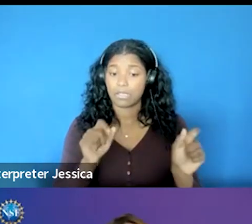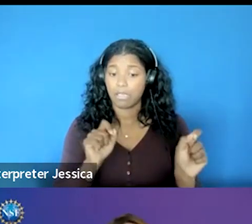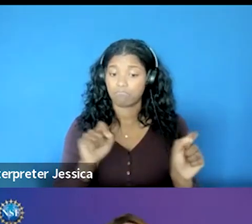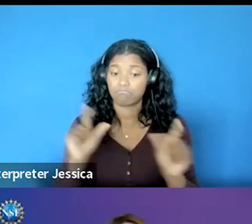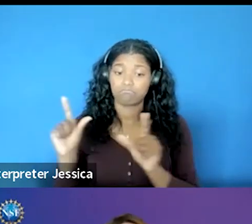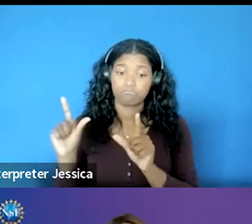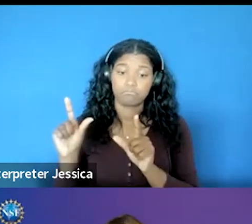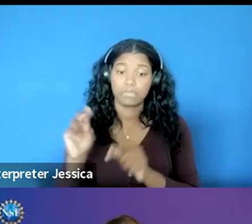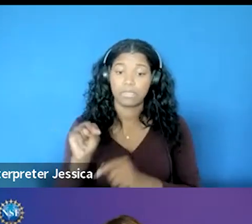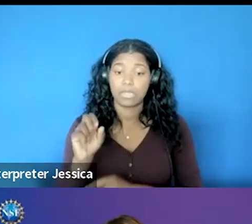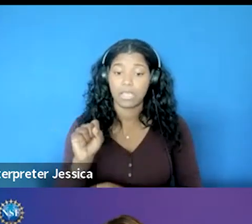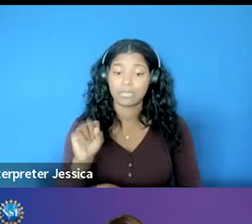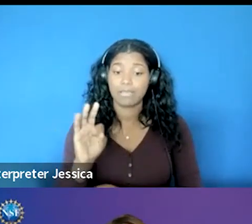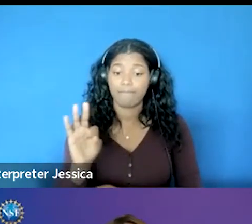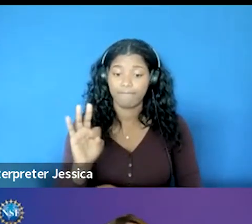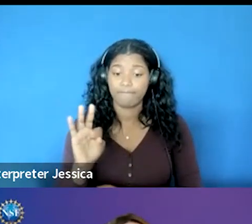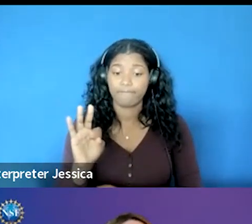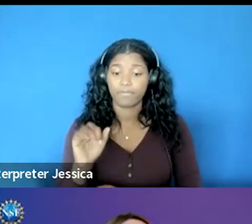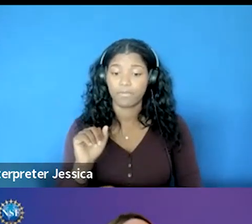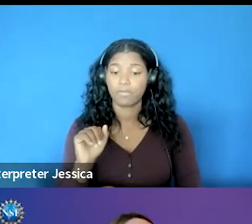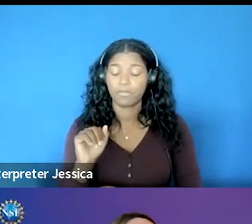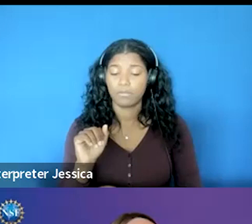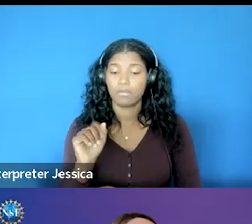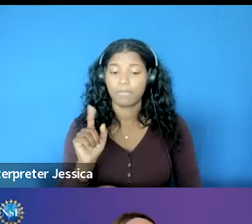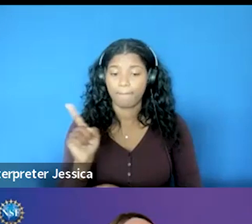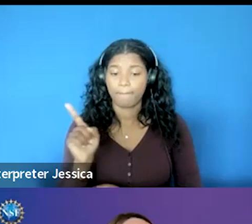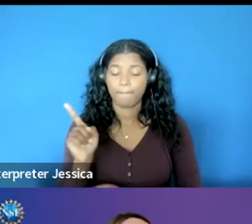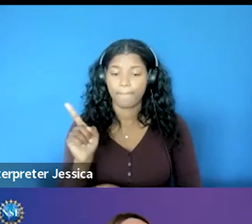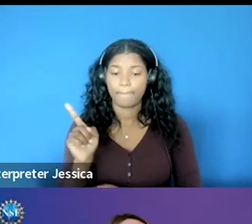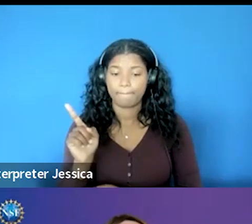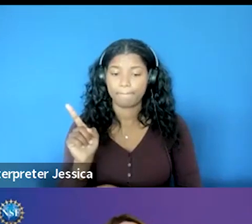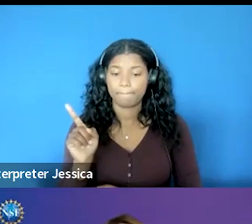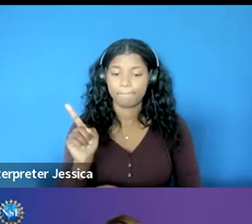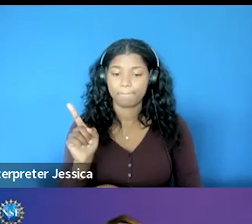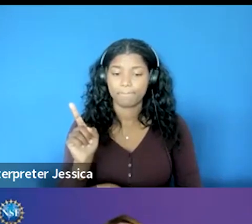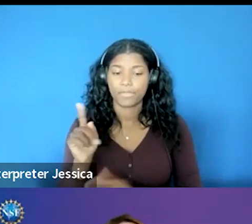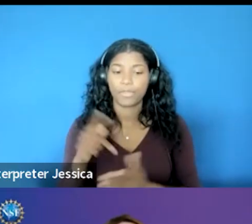The includes program is looking to broaden participation and it's foundation wide